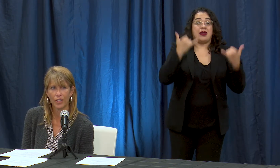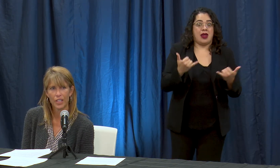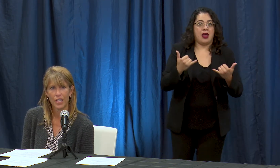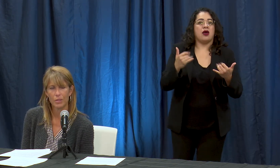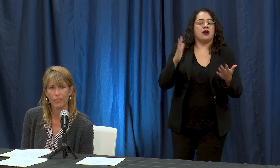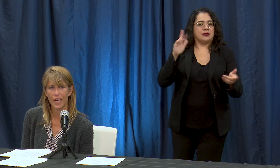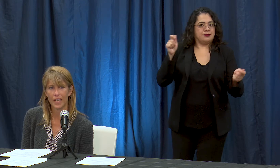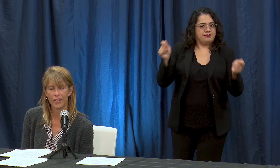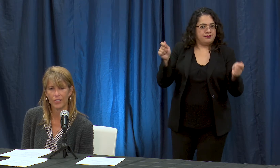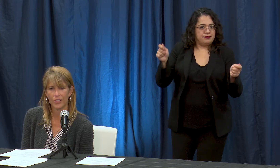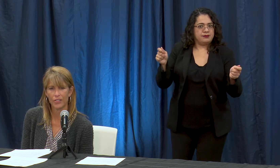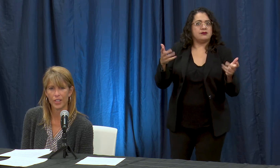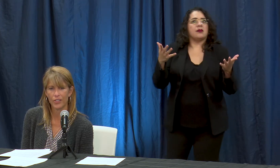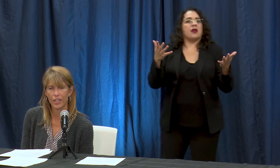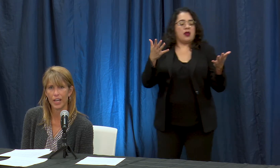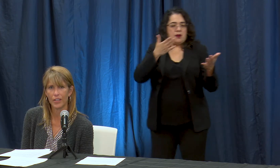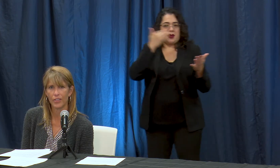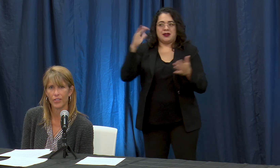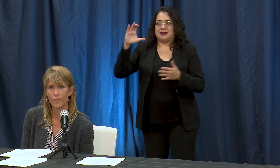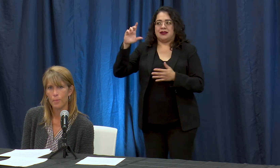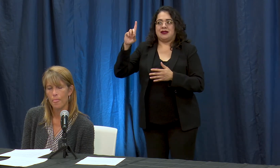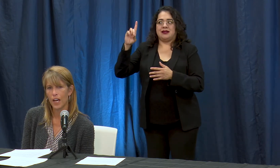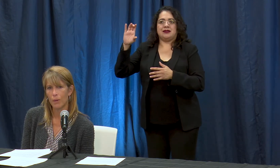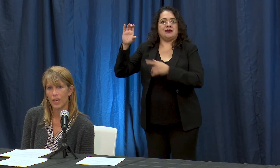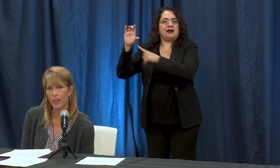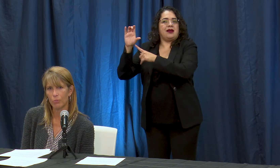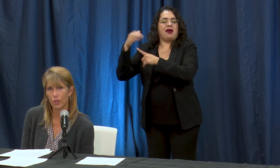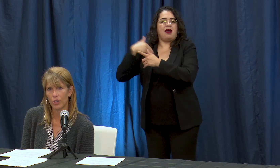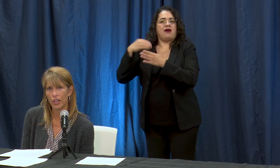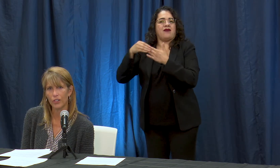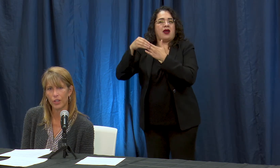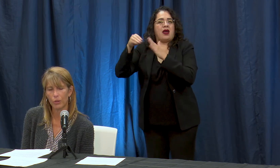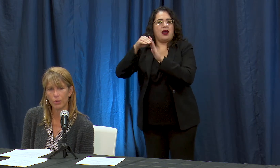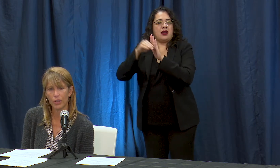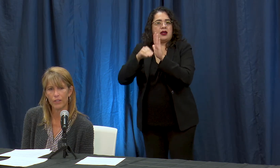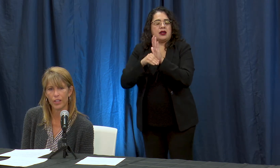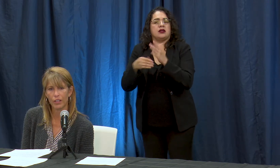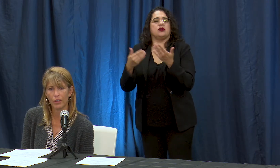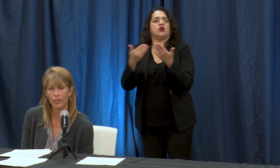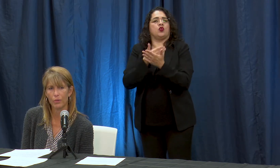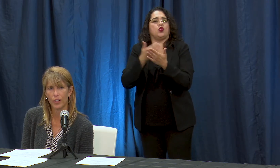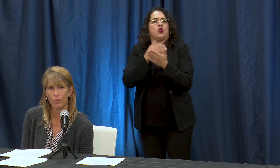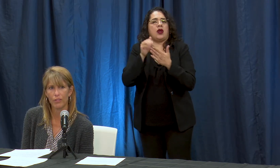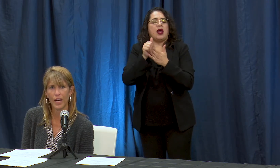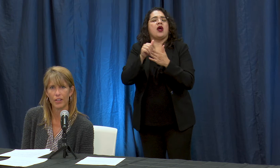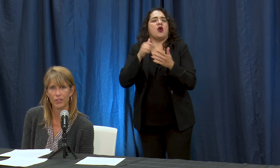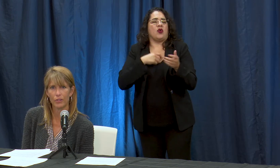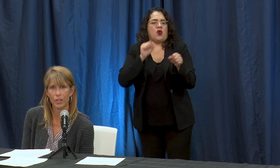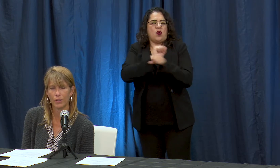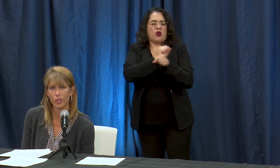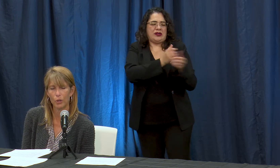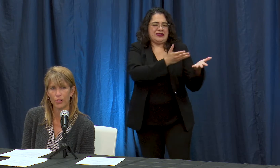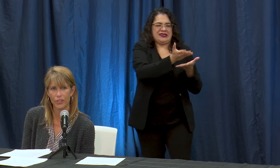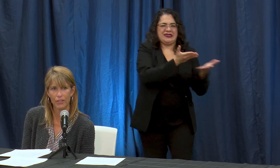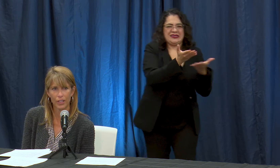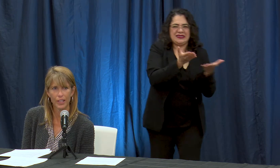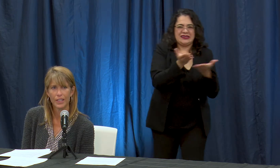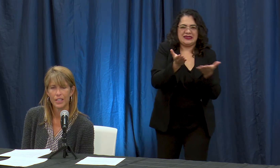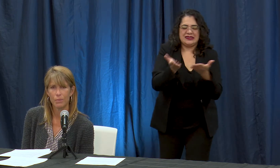to provide guidance, there are CDC guidance and other protocols, and we'll be working very closely with our providers to be able to open safely, to